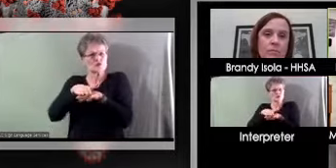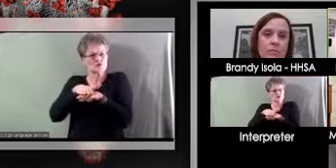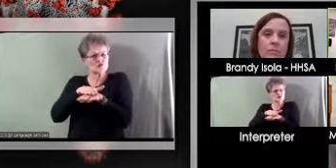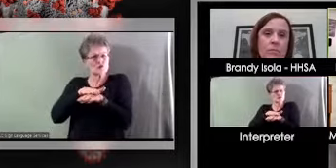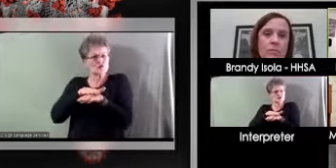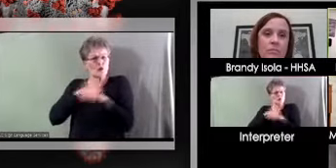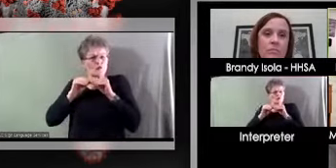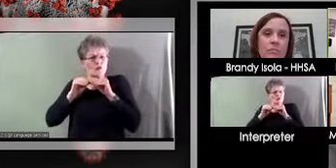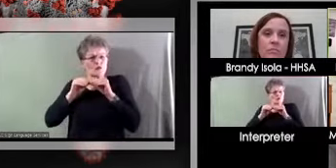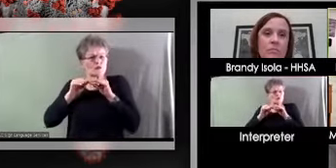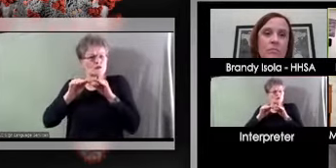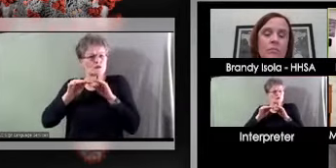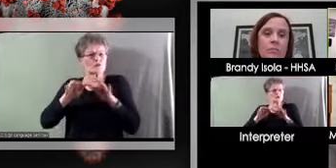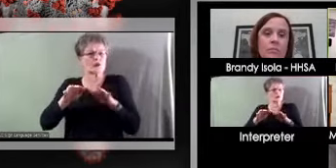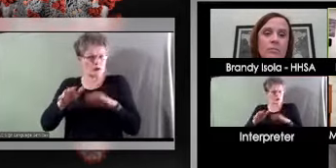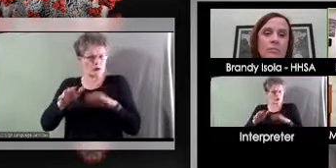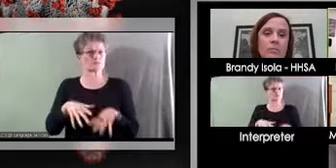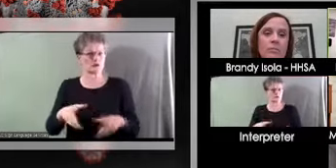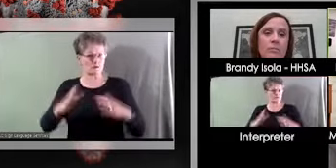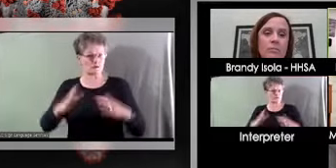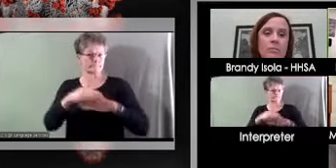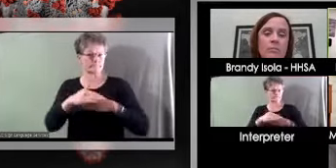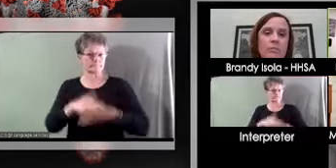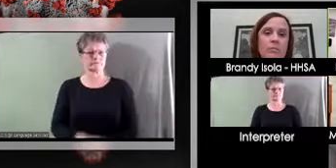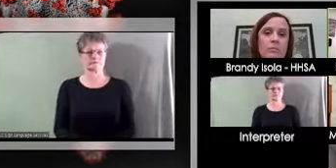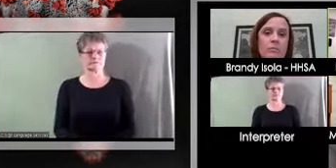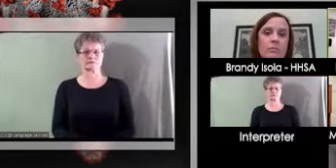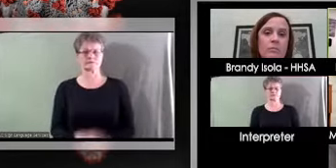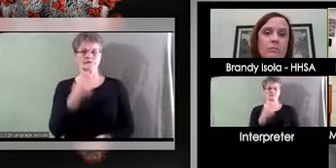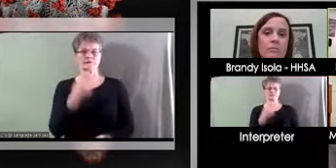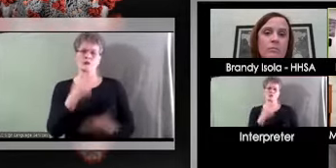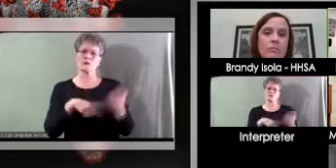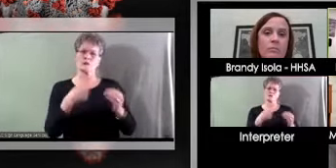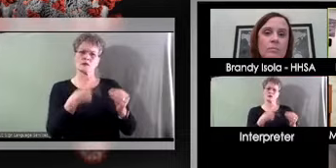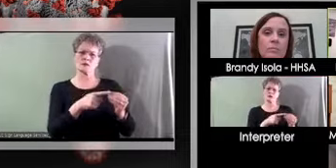providers regarding Personal Protective Equipment in public hospital areas like